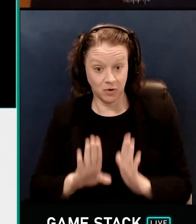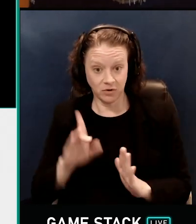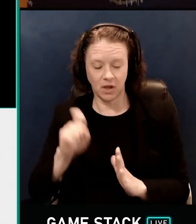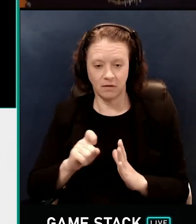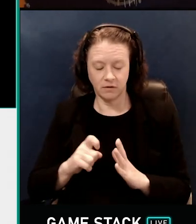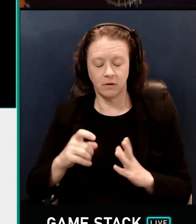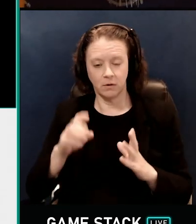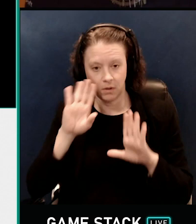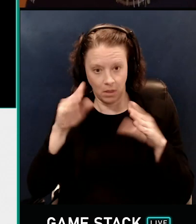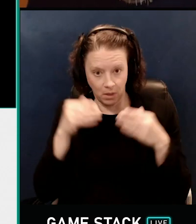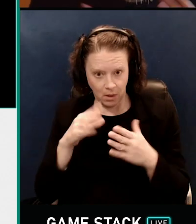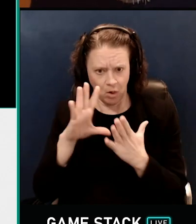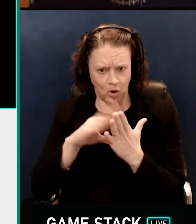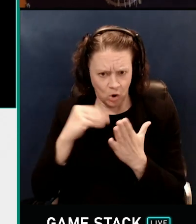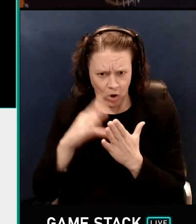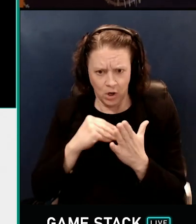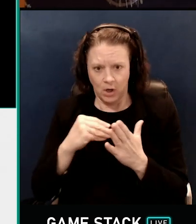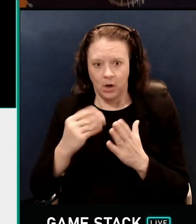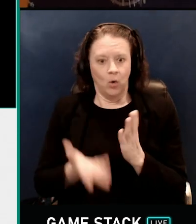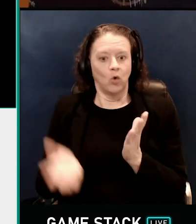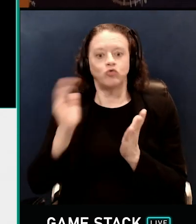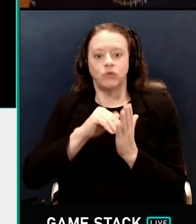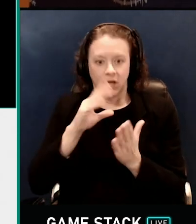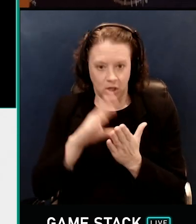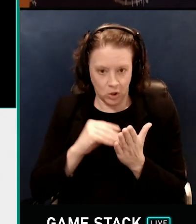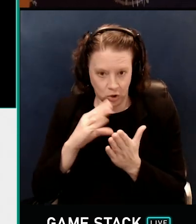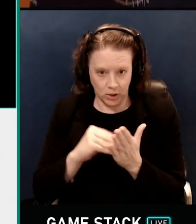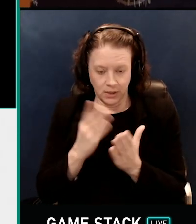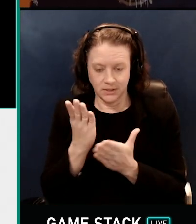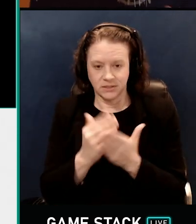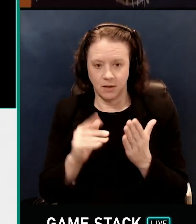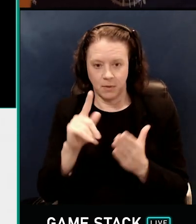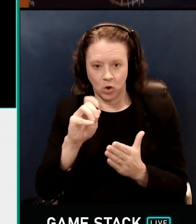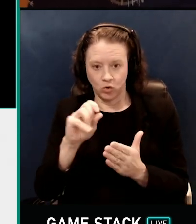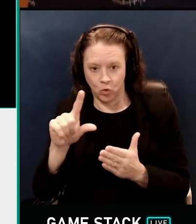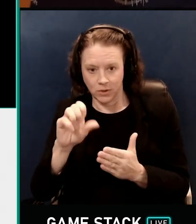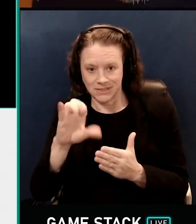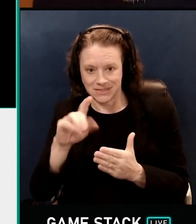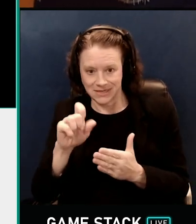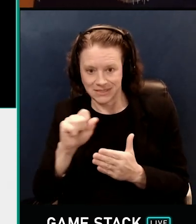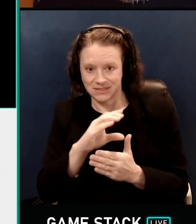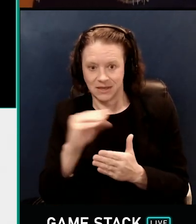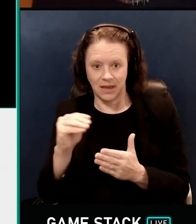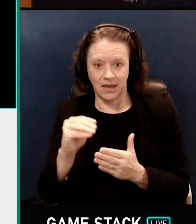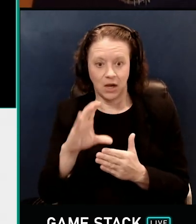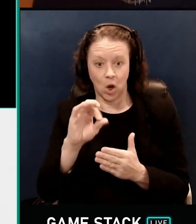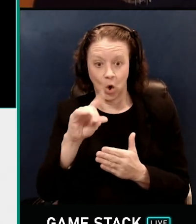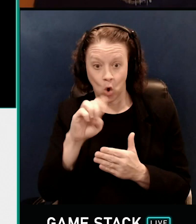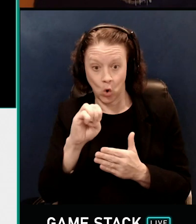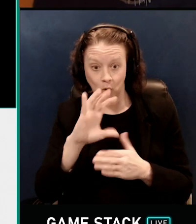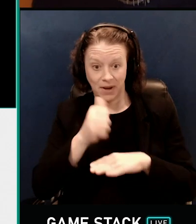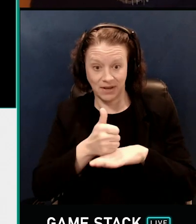a lot of time learning or re learning some of the toolsets an codebases they had worked with previously as